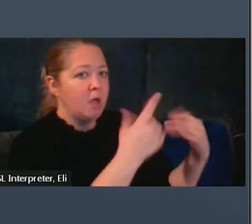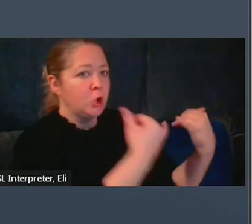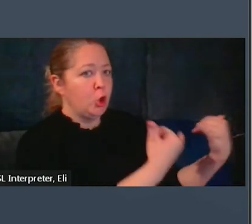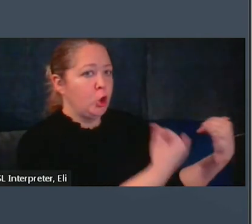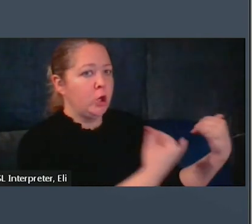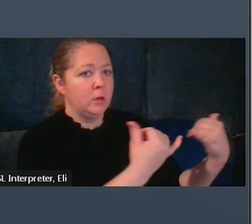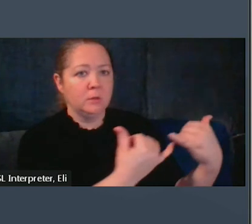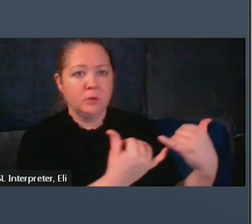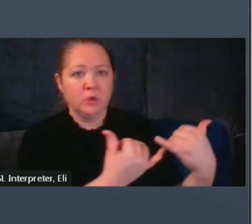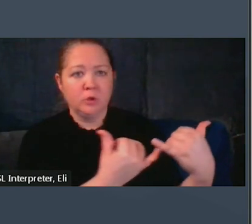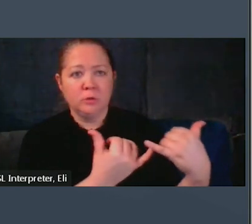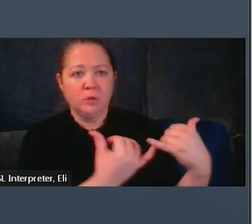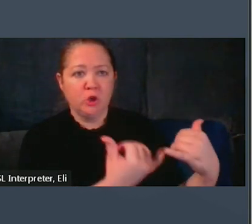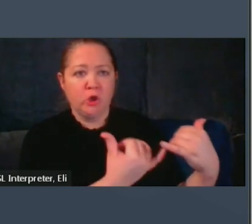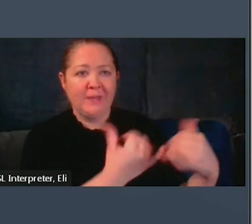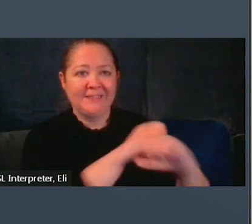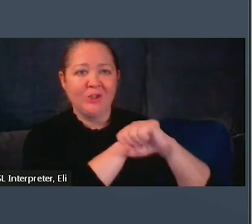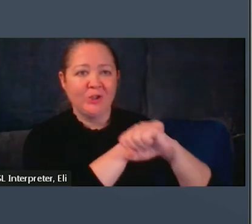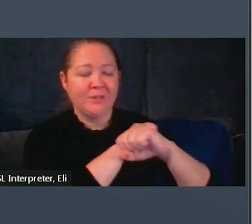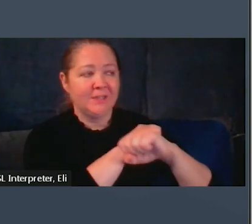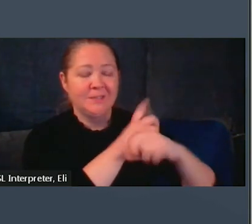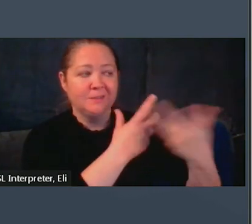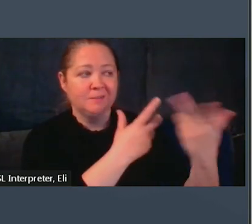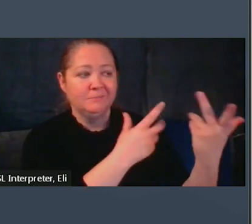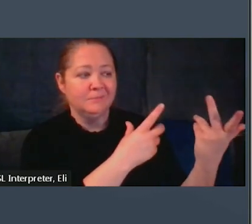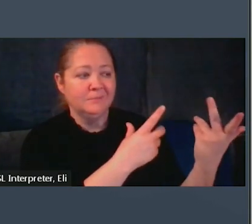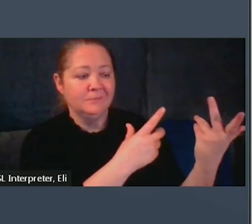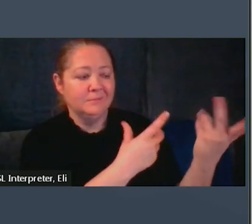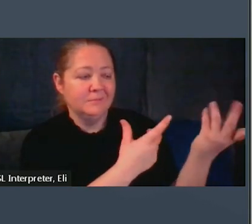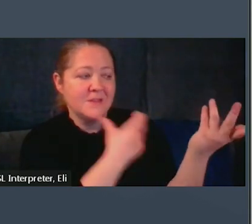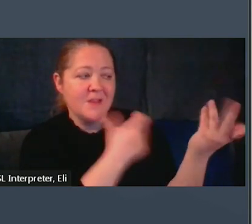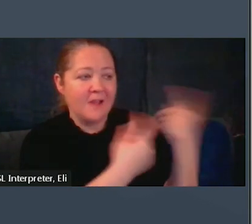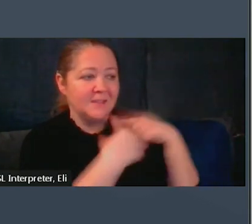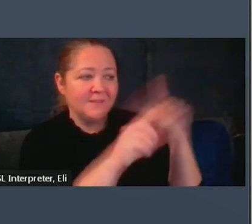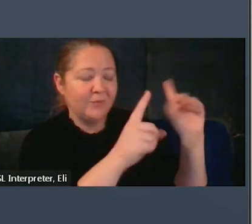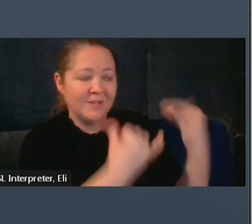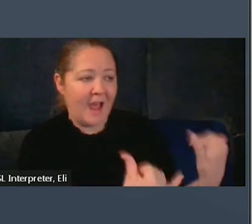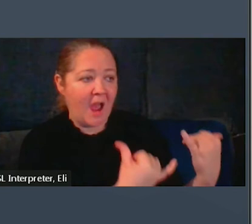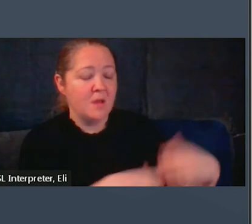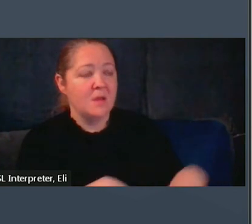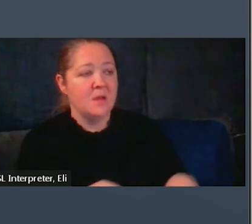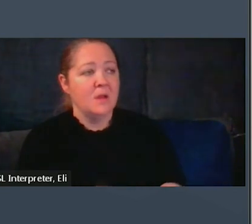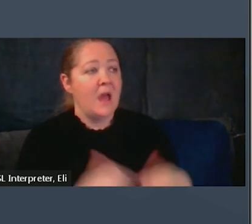And regarding a game that regarding notice, not only was there not a flyer or any posting may regarding